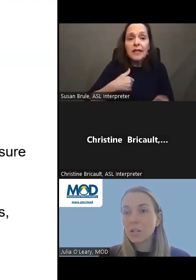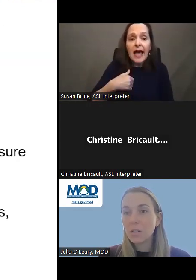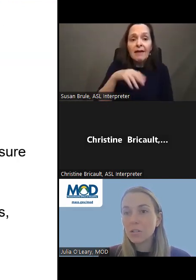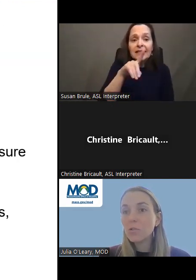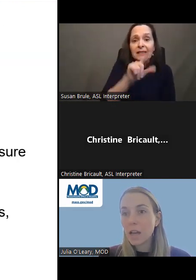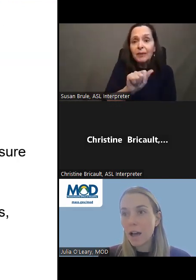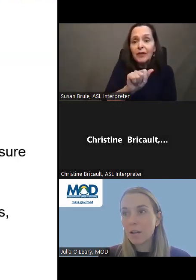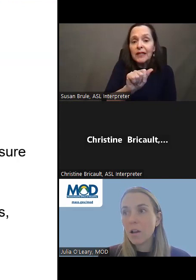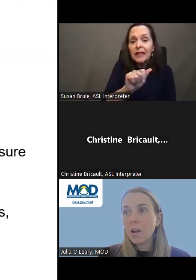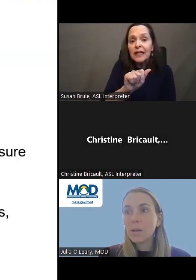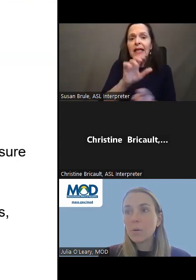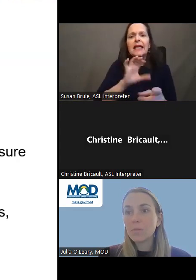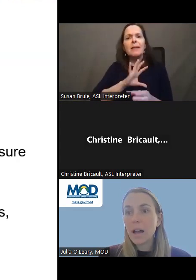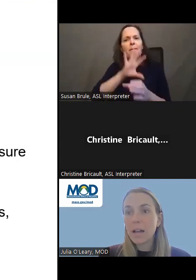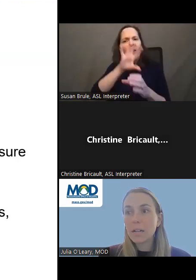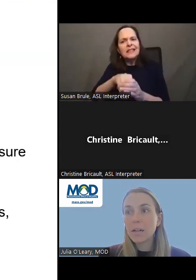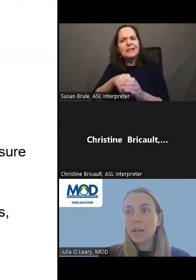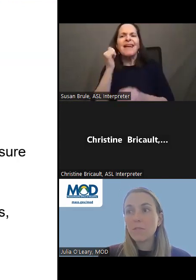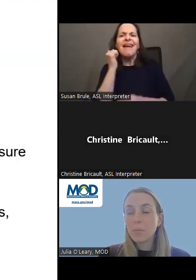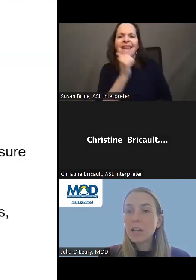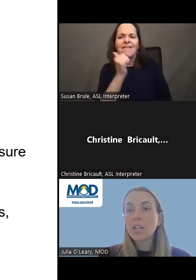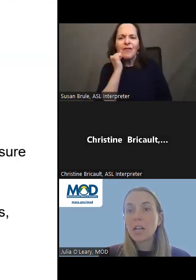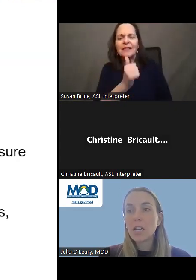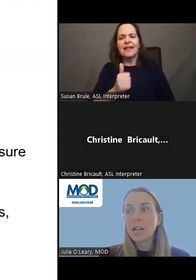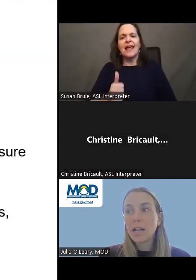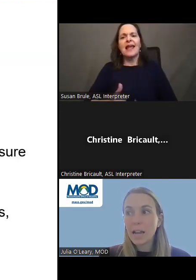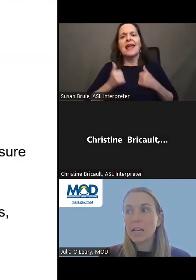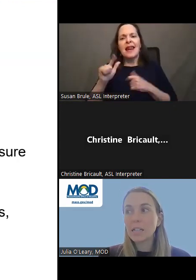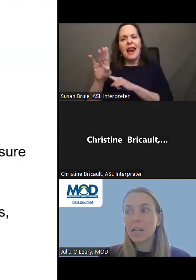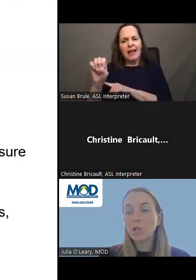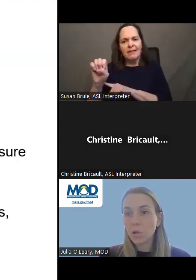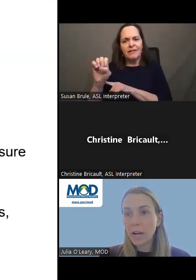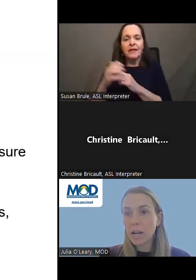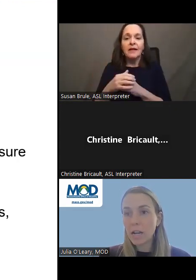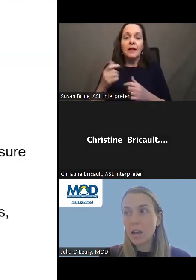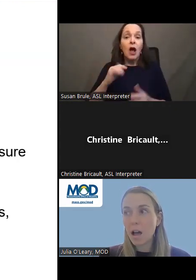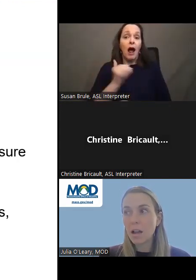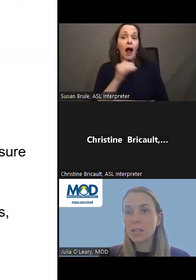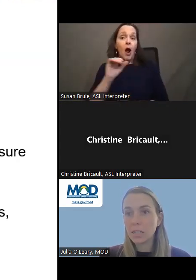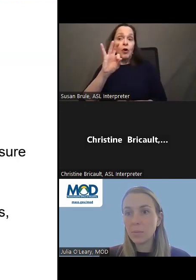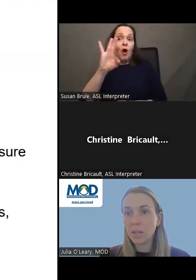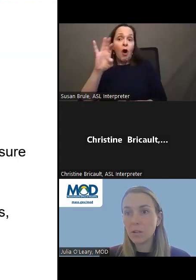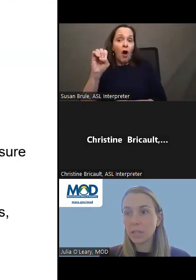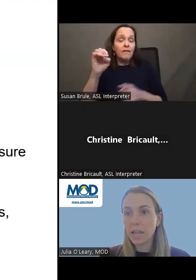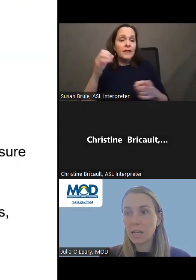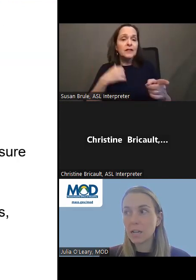And to do that, we provide information, guidance, and training on disability-related